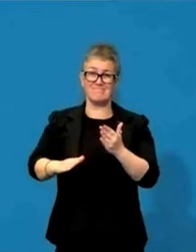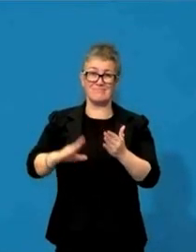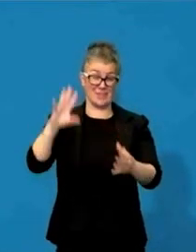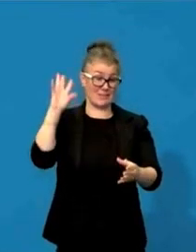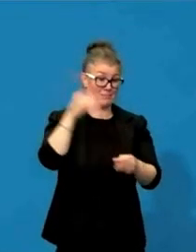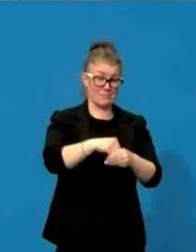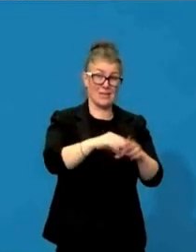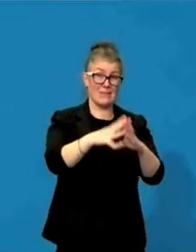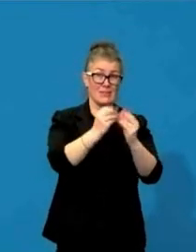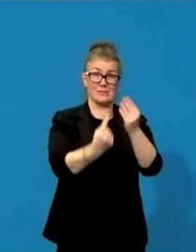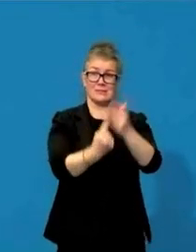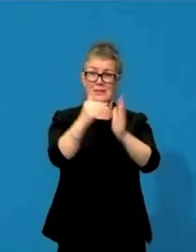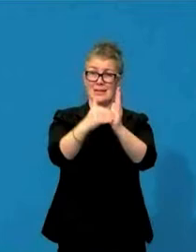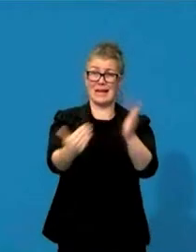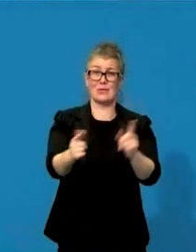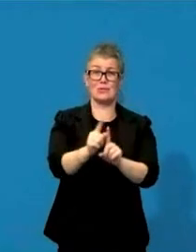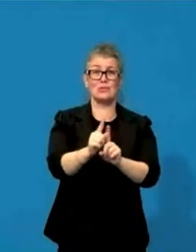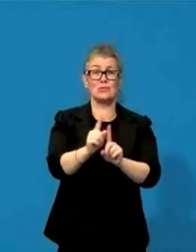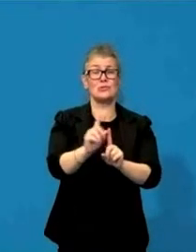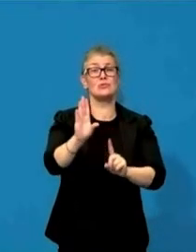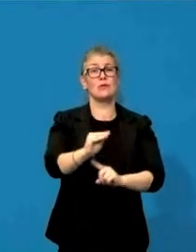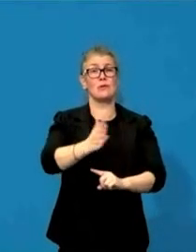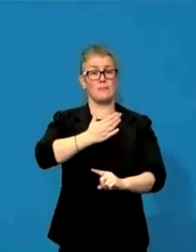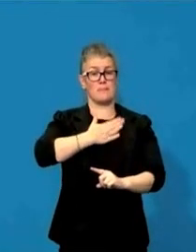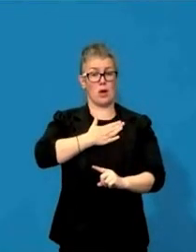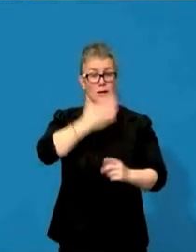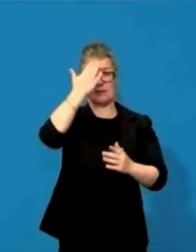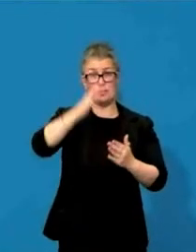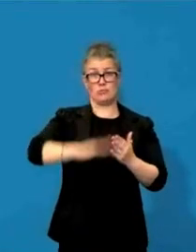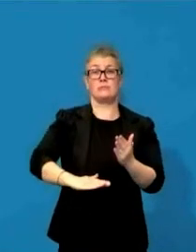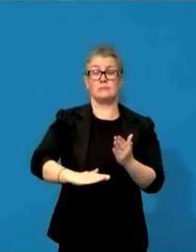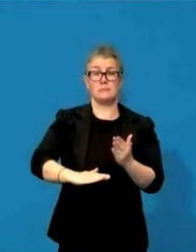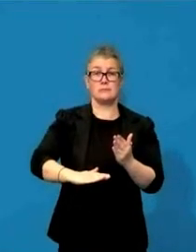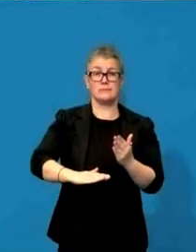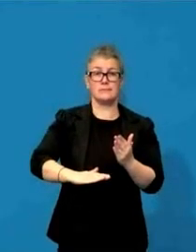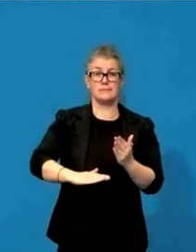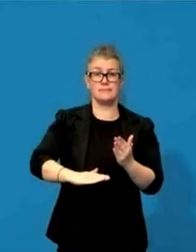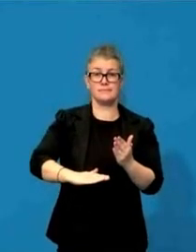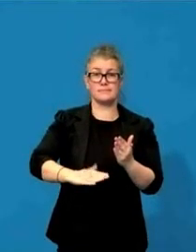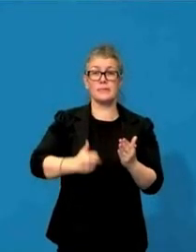So, I guess, just from my own experience, you know, when my younger - my younger